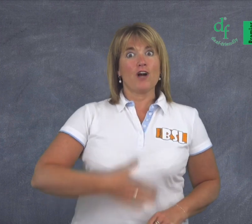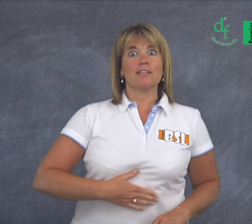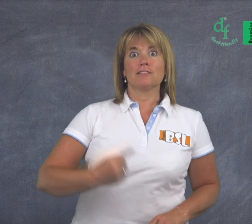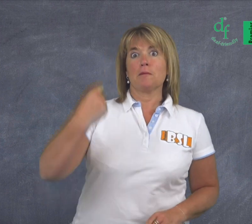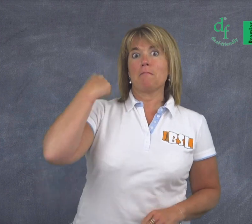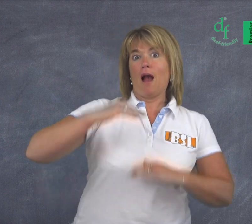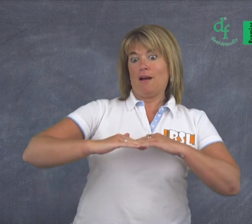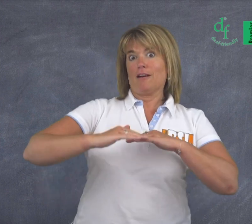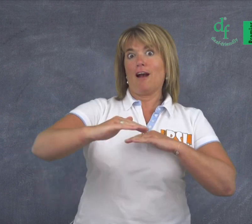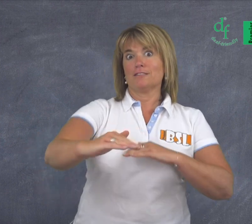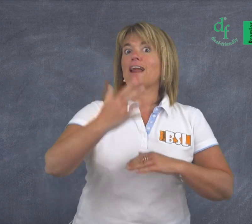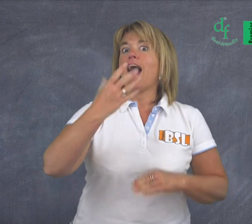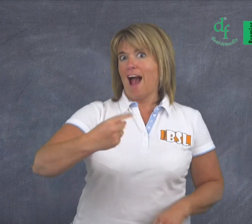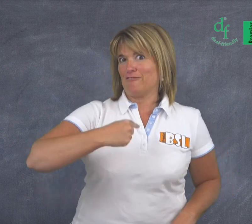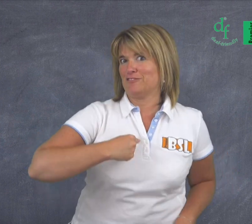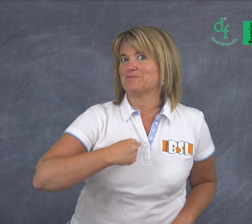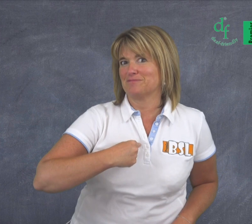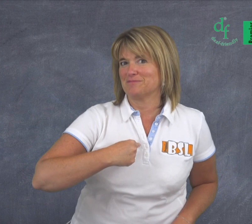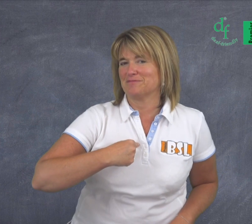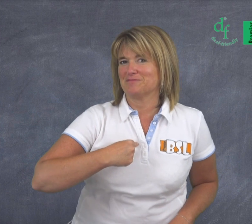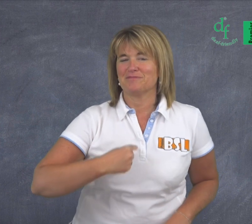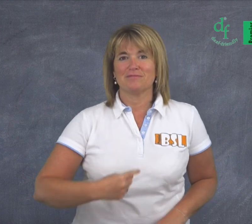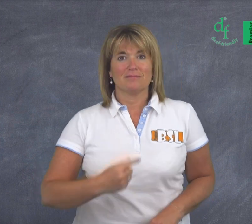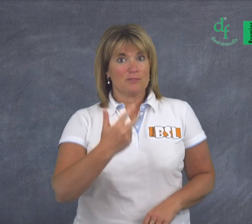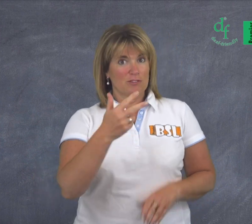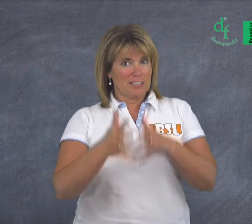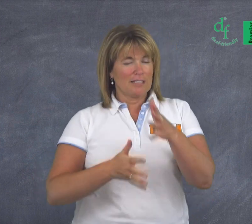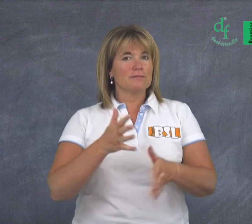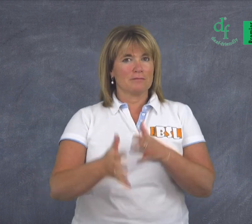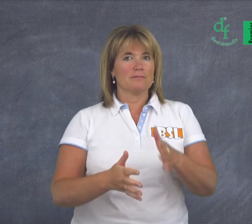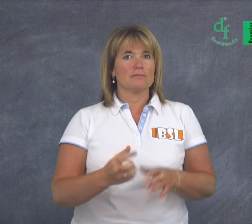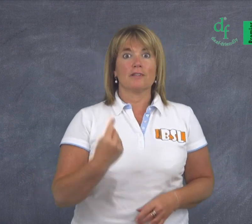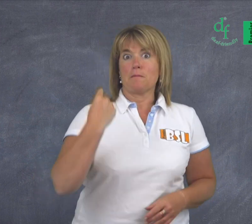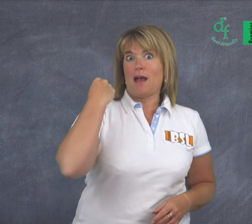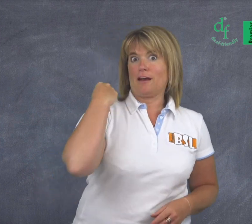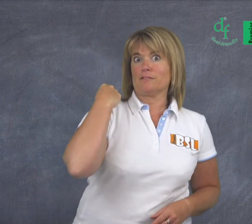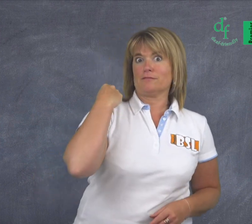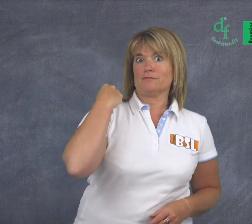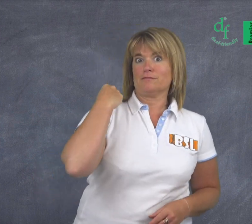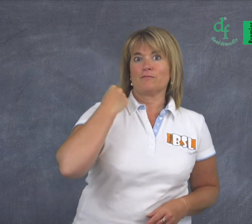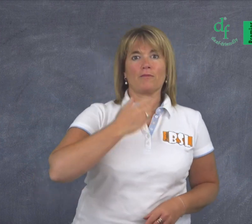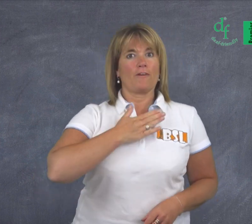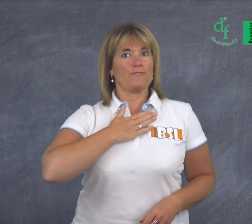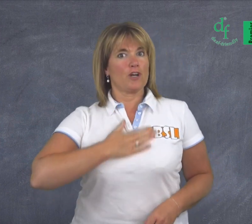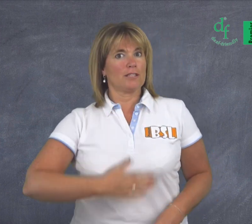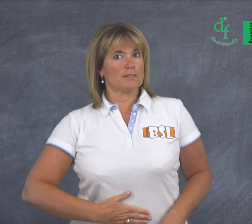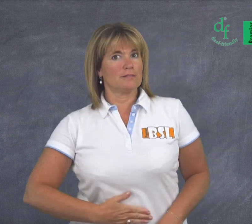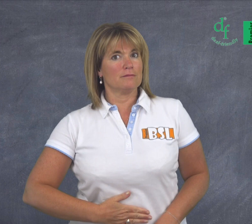I have a front and back garden. 3 signs back front